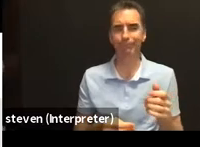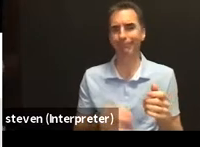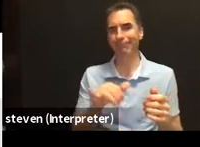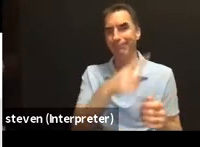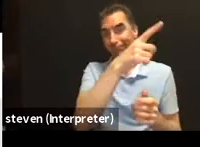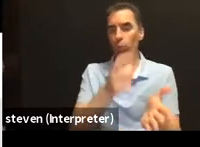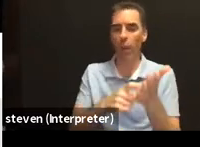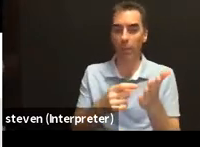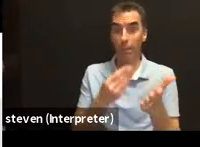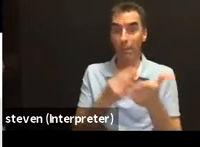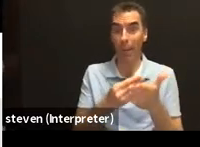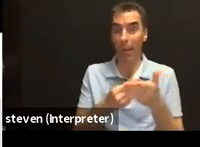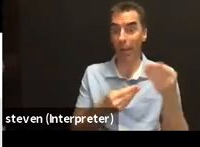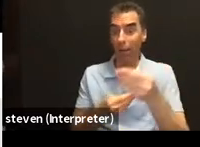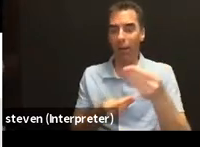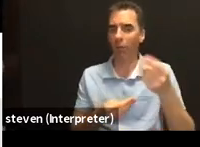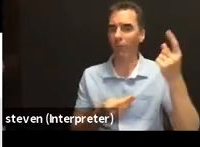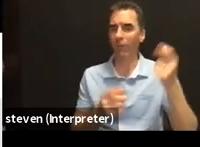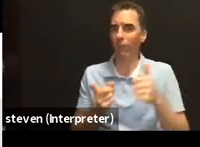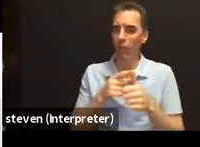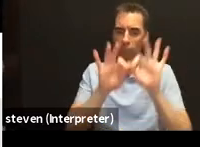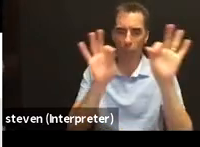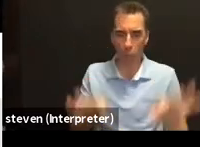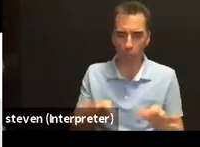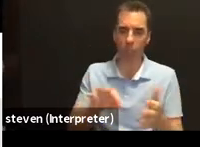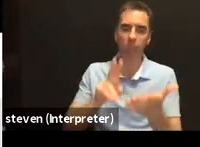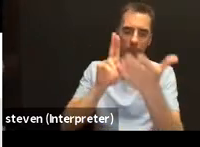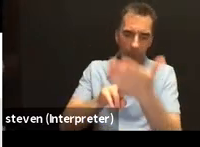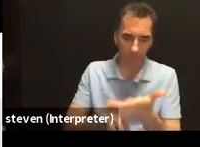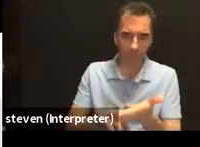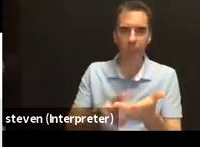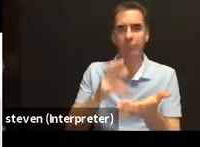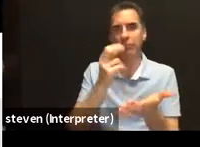maria.rodriguez: Pay for it if needed. Otherwise, we'll get them a waiver, which will allow them to get a free ideas. Well,